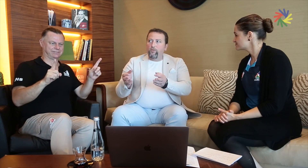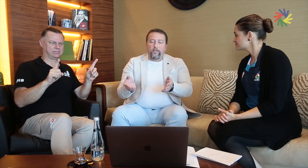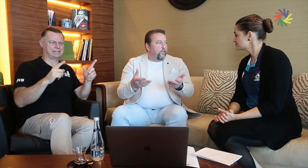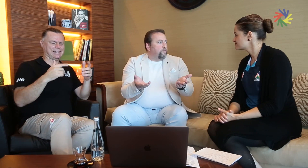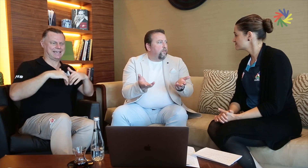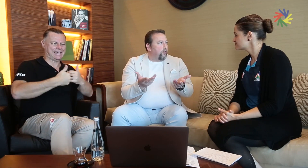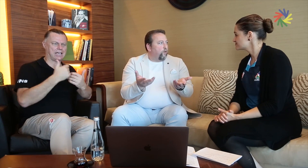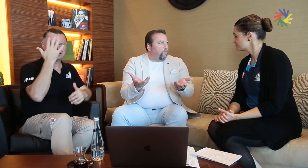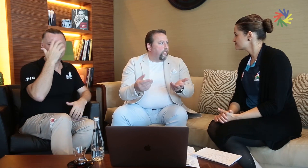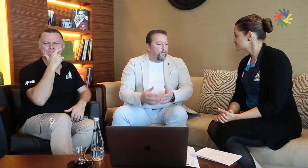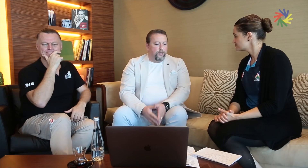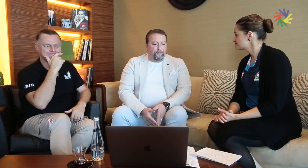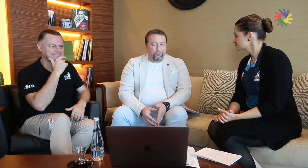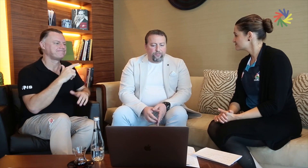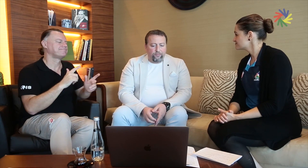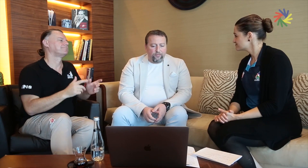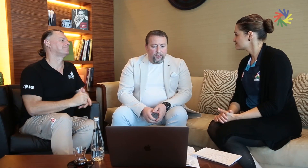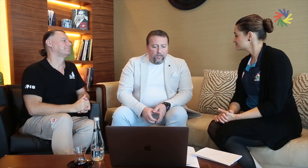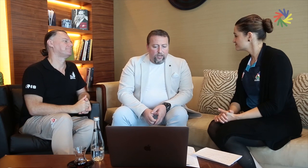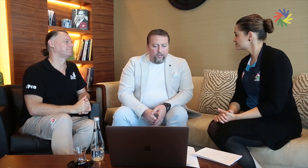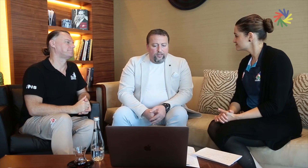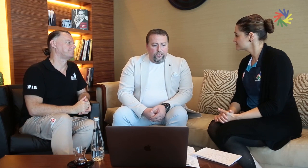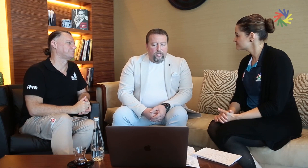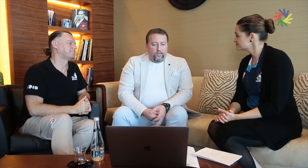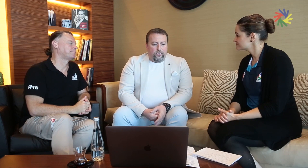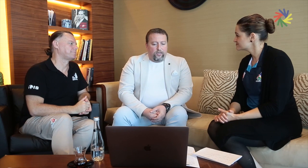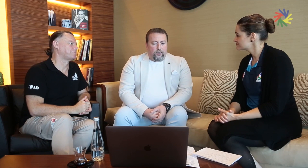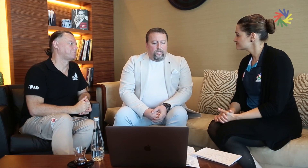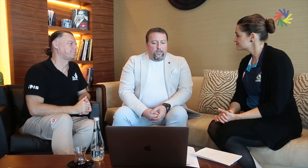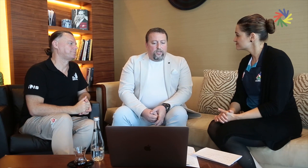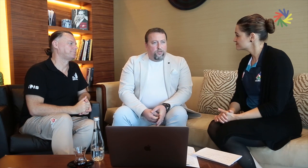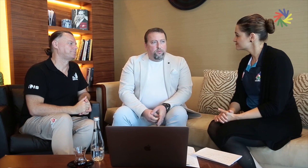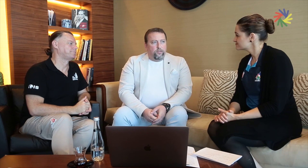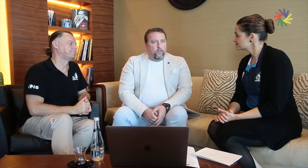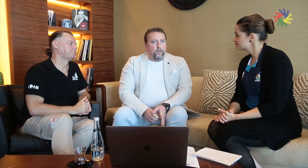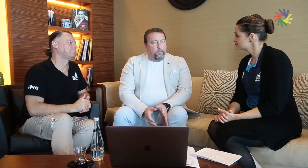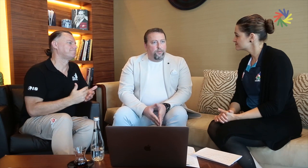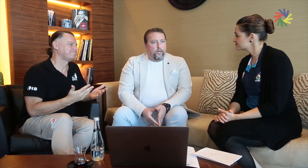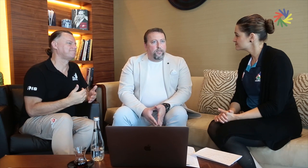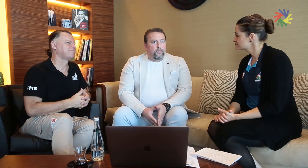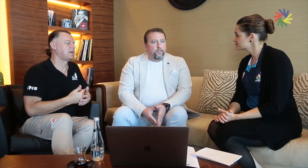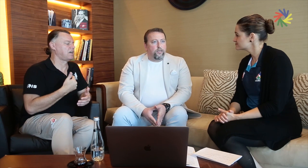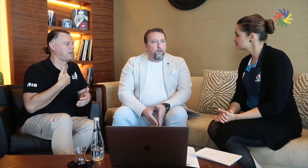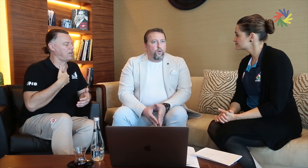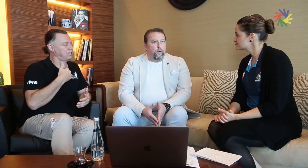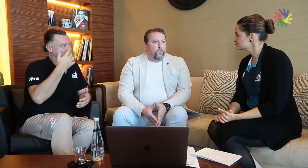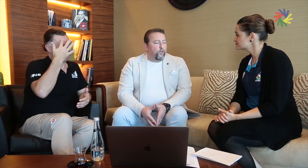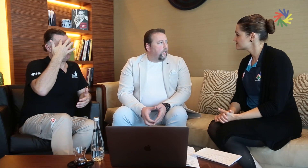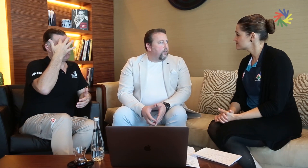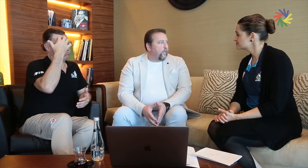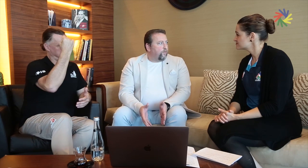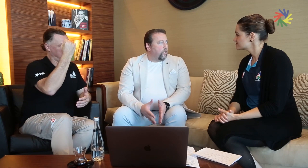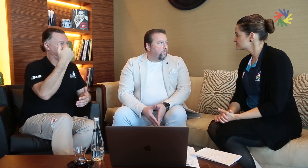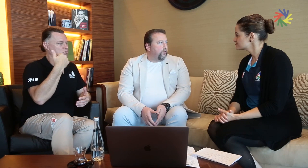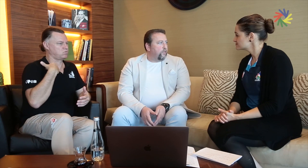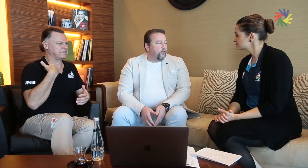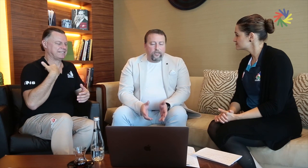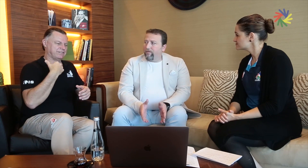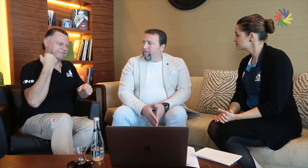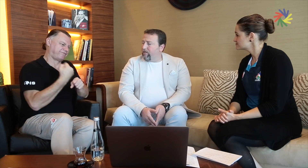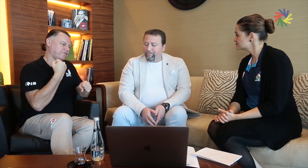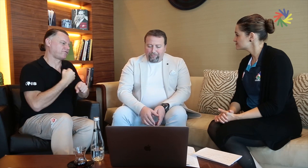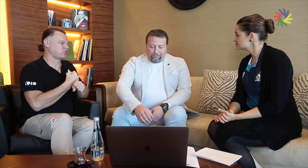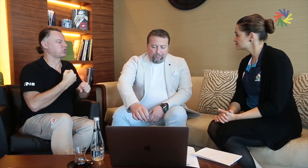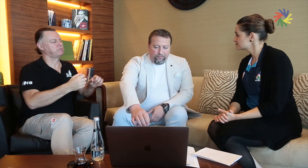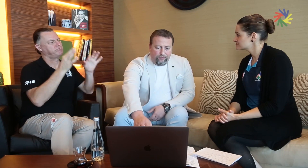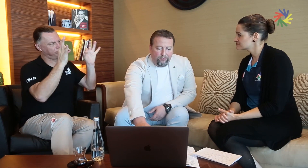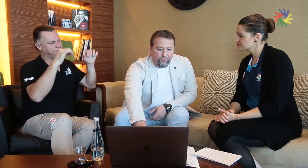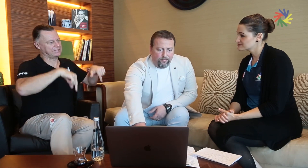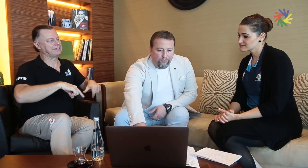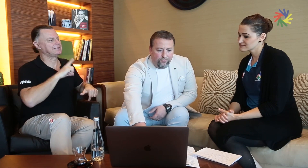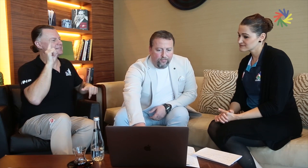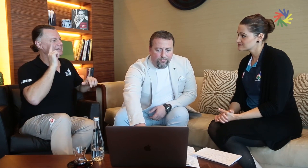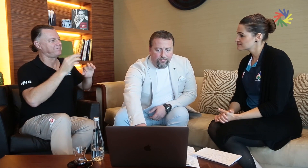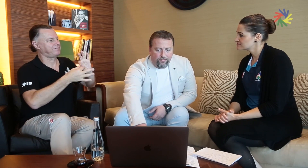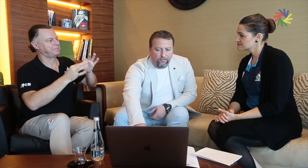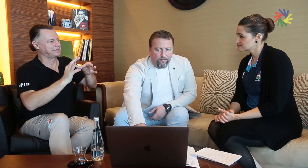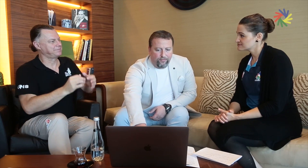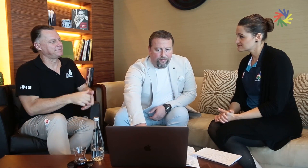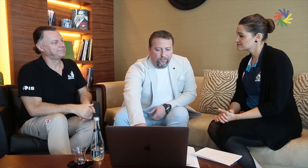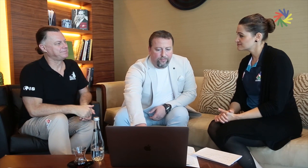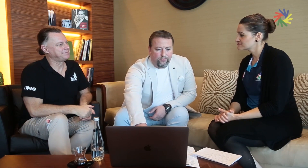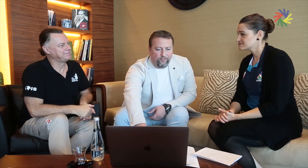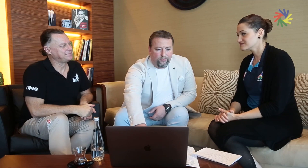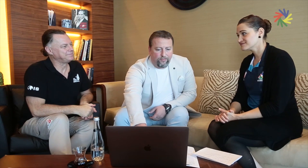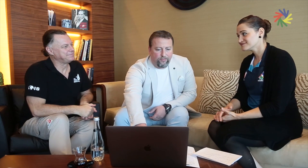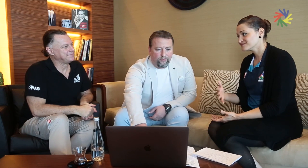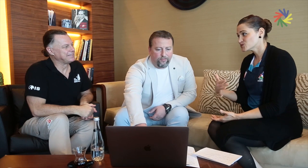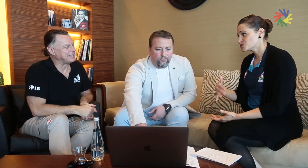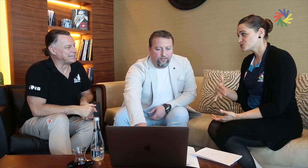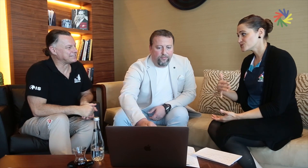3,500 athletes making it more visible.